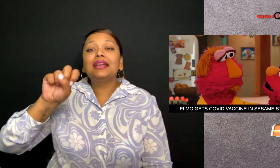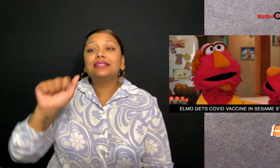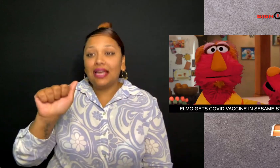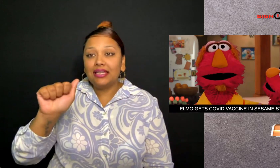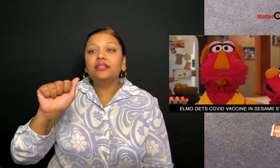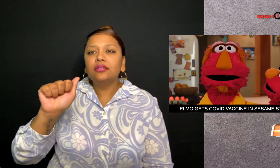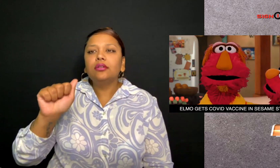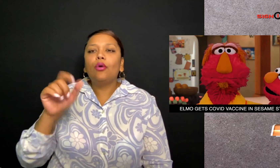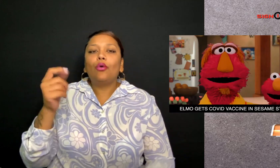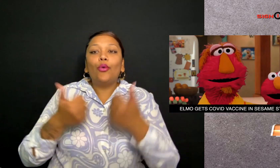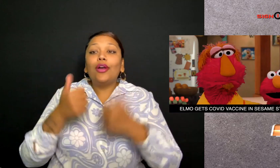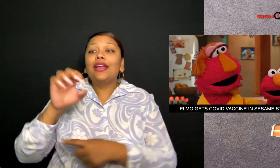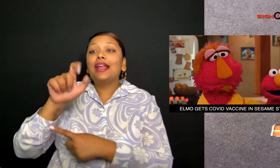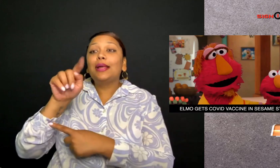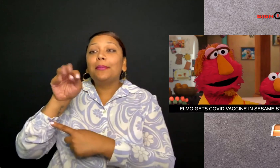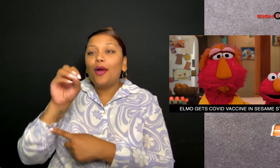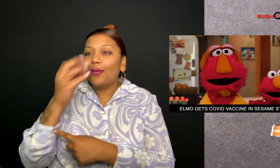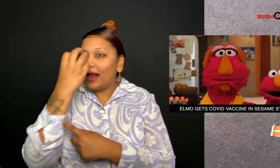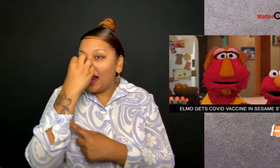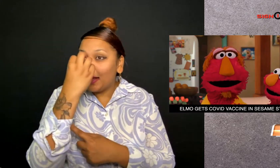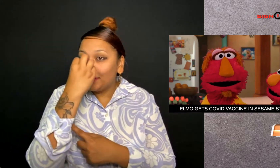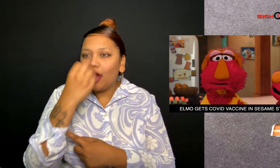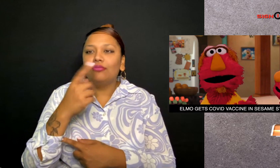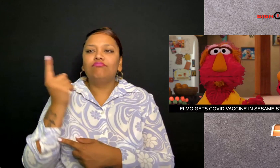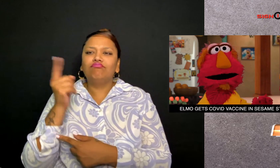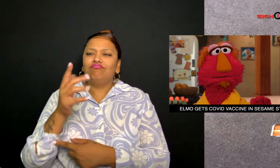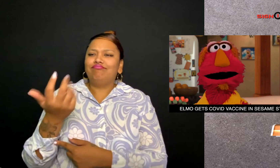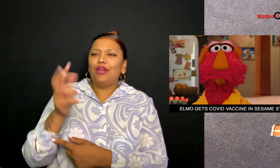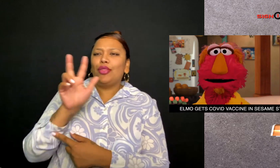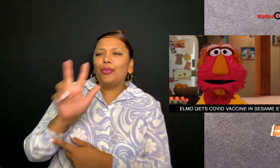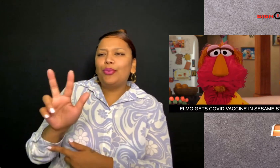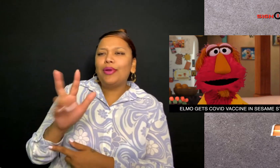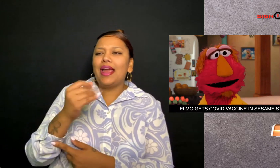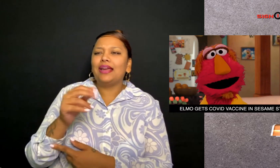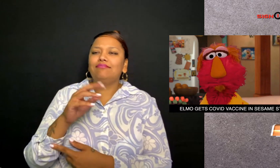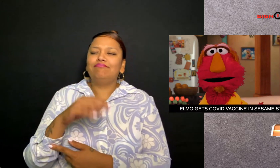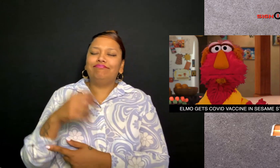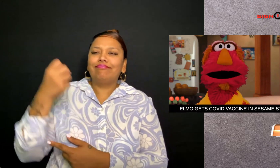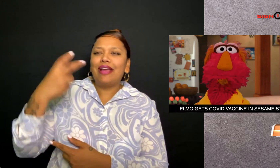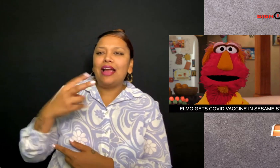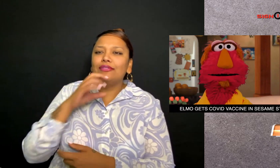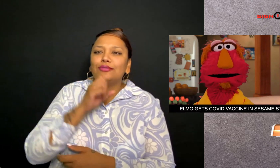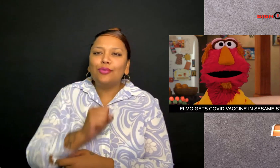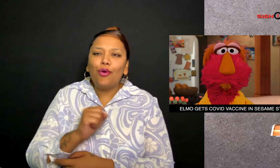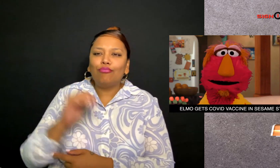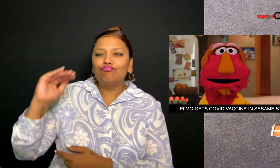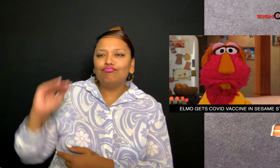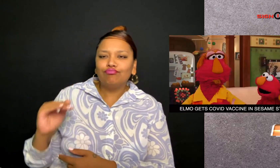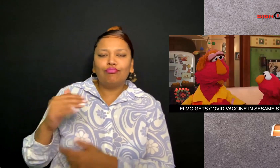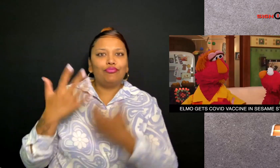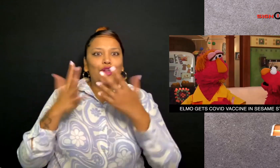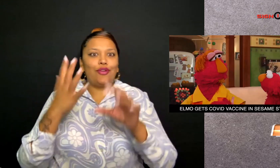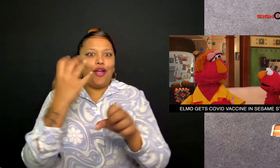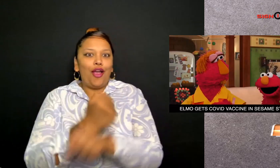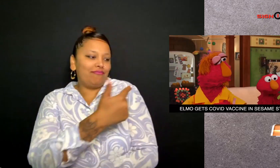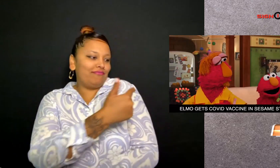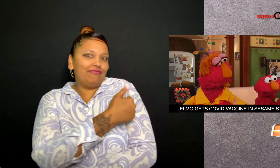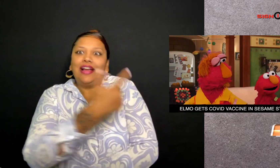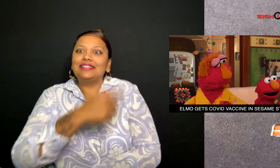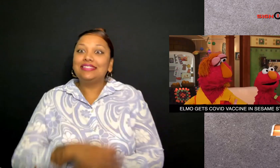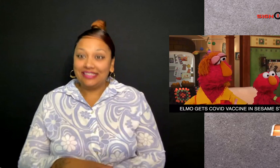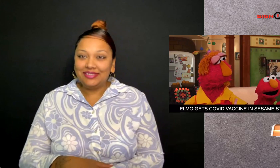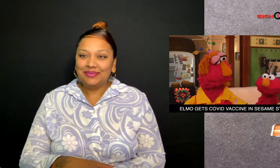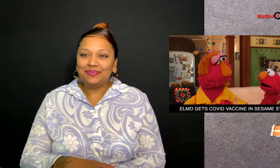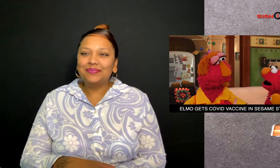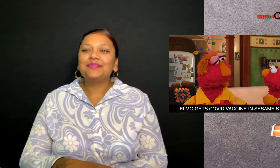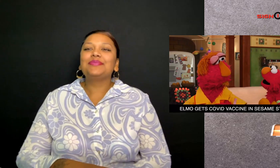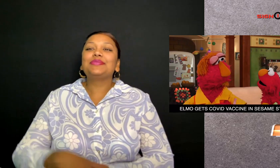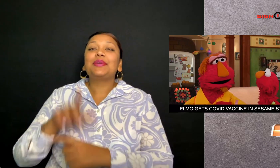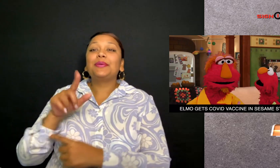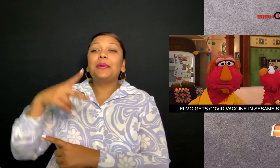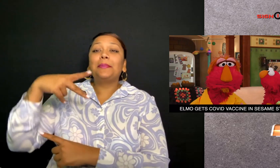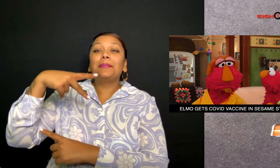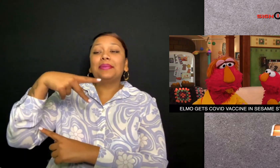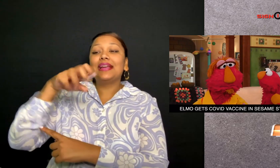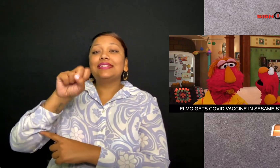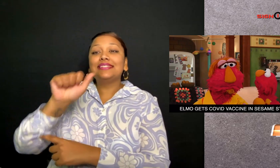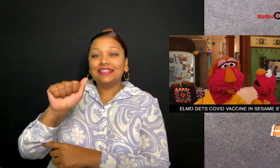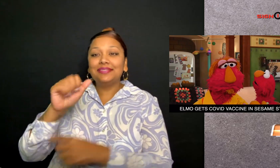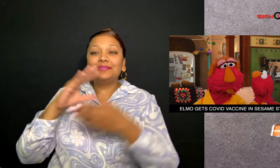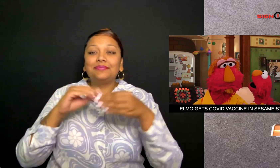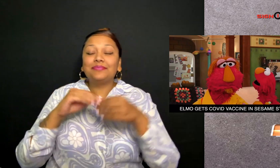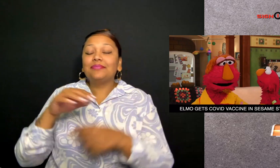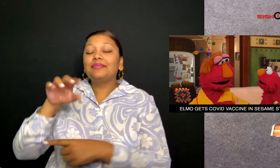Sesame Street released a PSA in which Elmo who is 3 1/2 years old has just gotten vaccinated